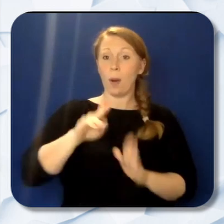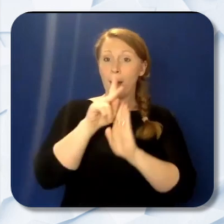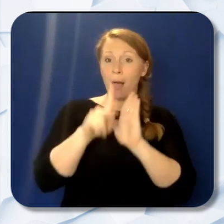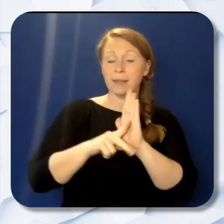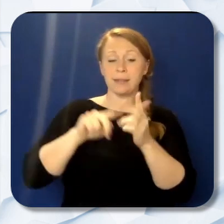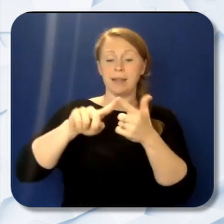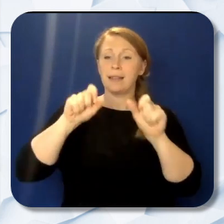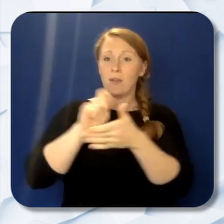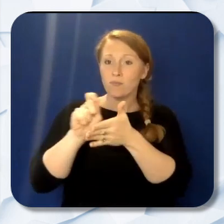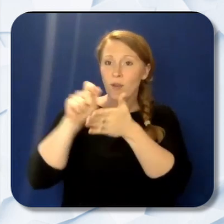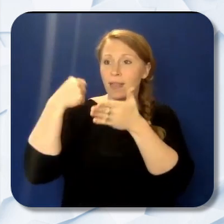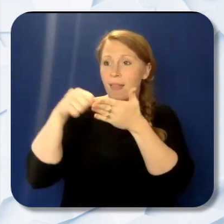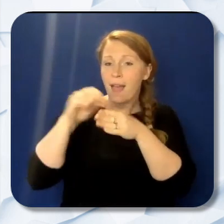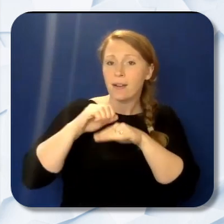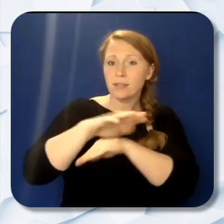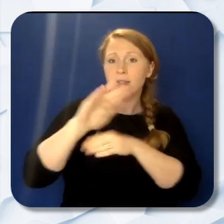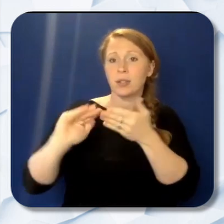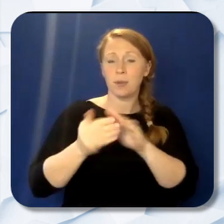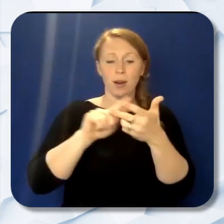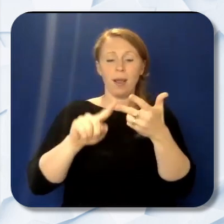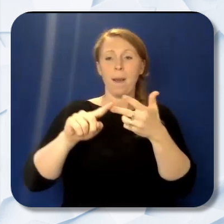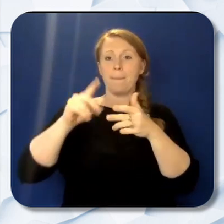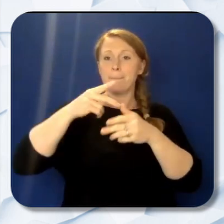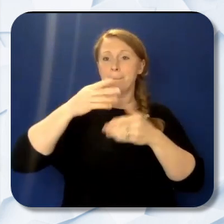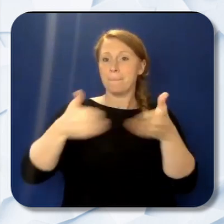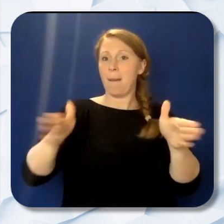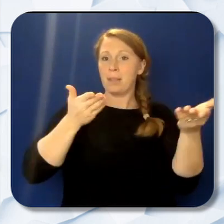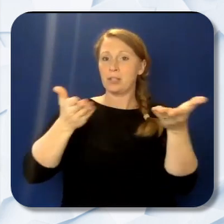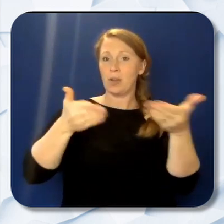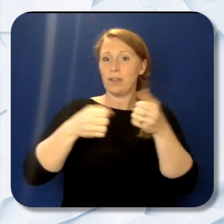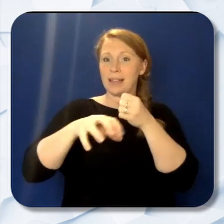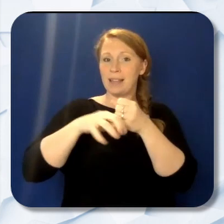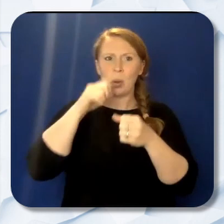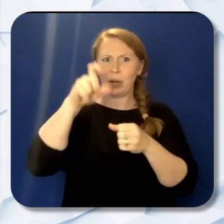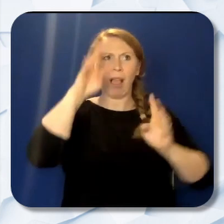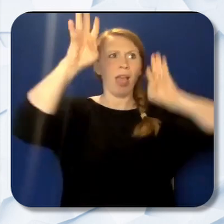powerful public service paths. There's no need to reinvent the wheel here, and you can visit our